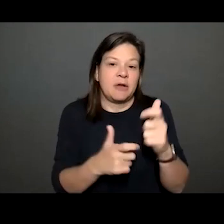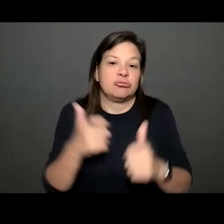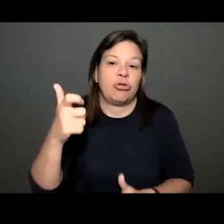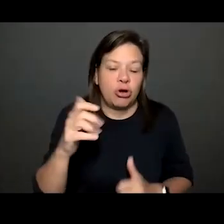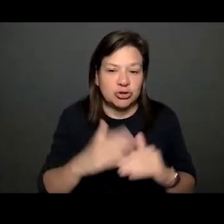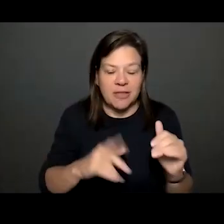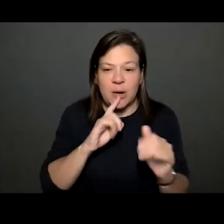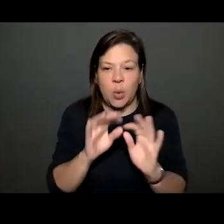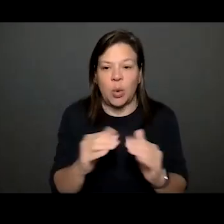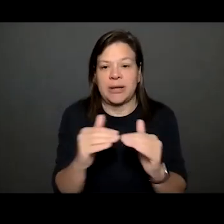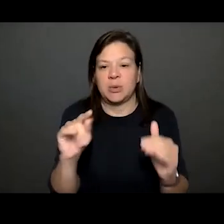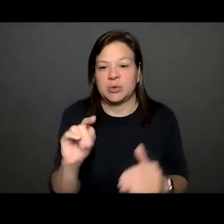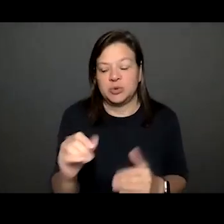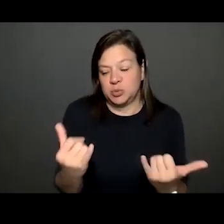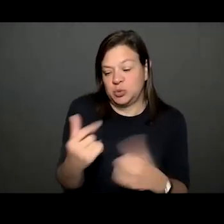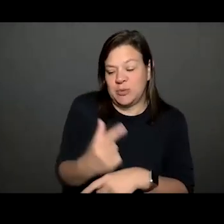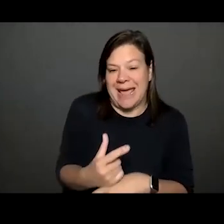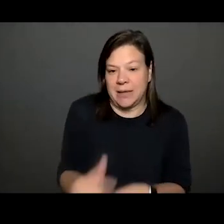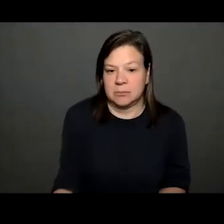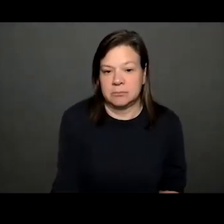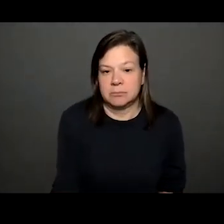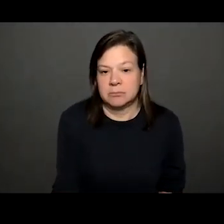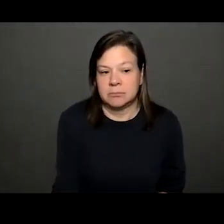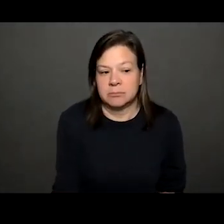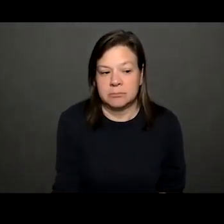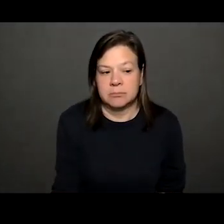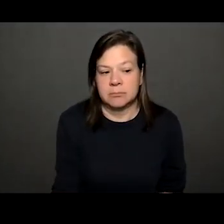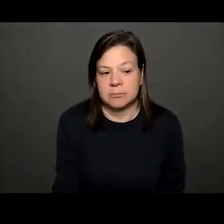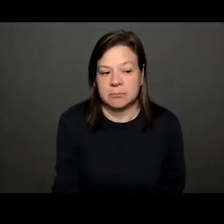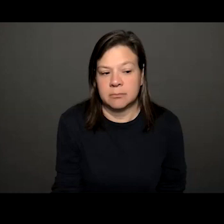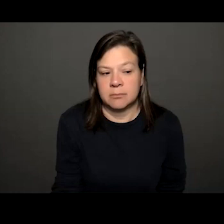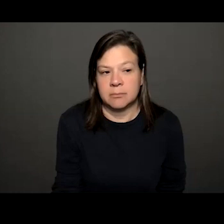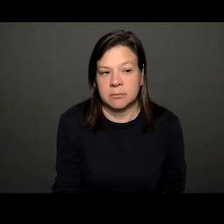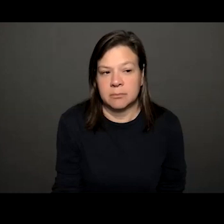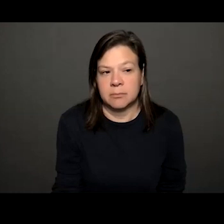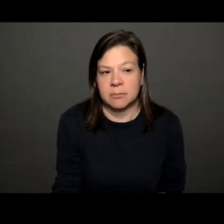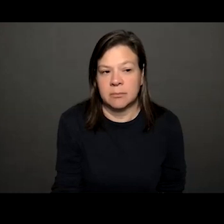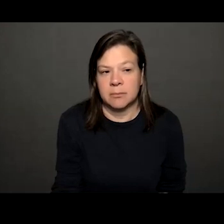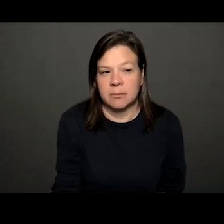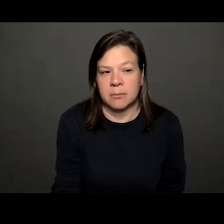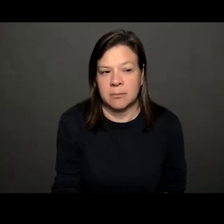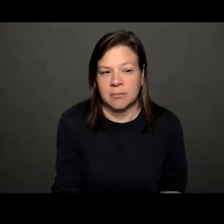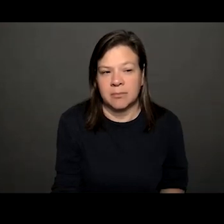AND WE WANT TO GRAB START DATES THAT ARE LESS THAN OR